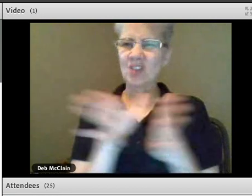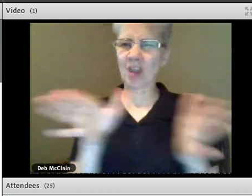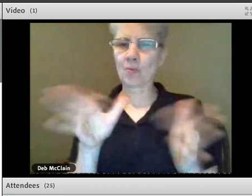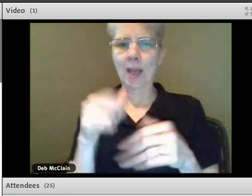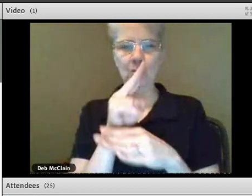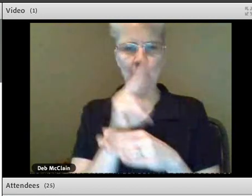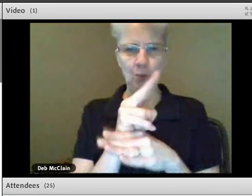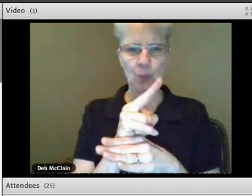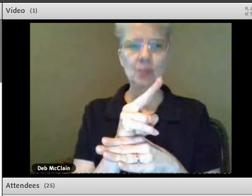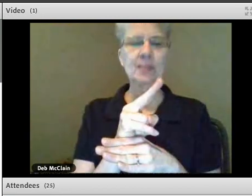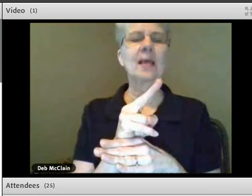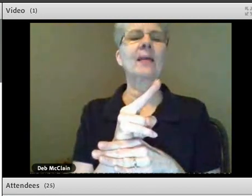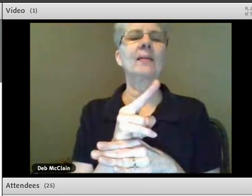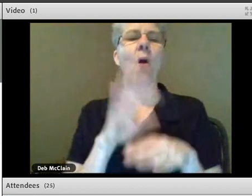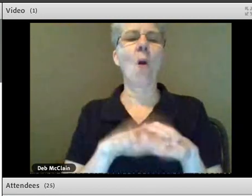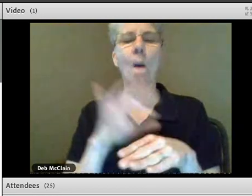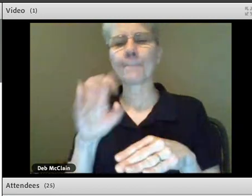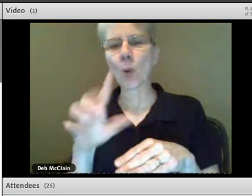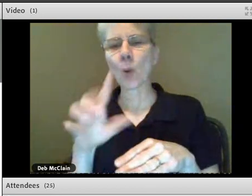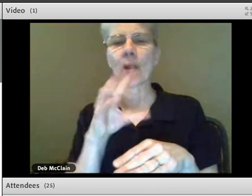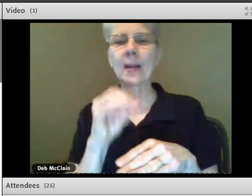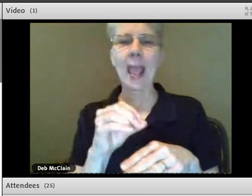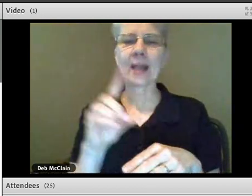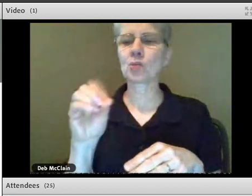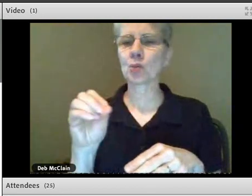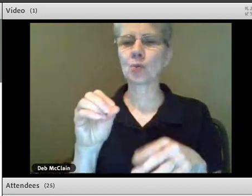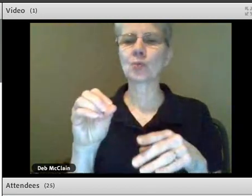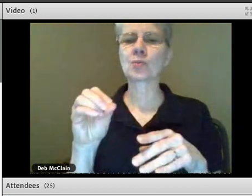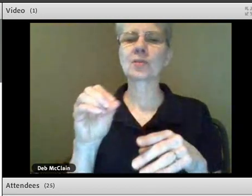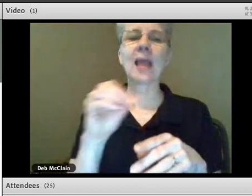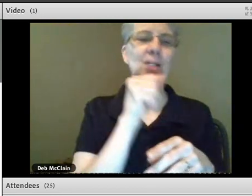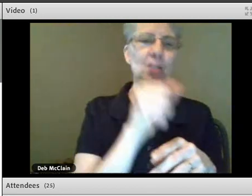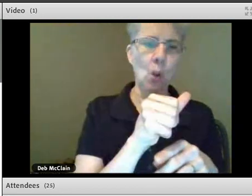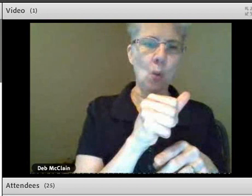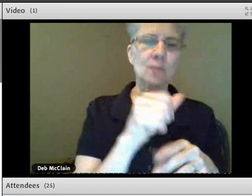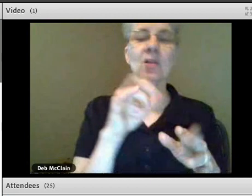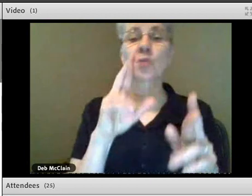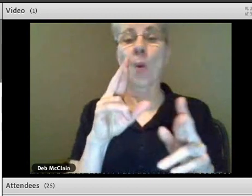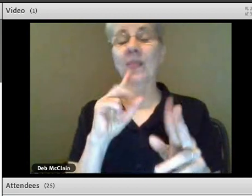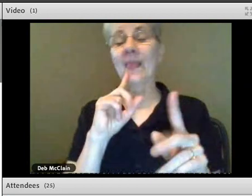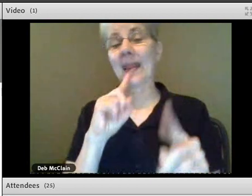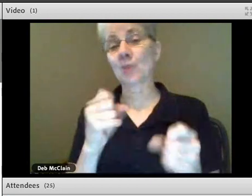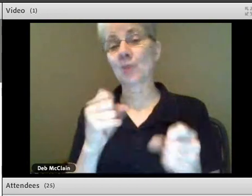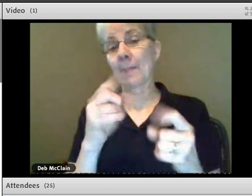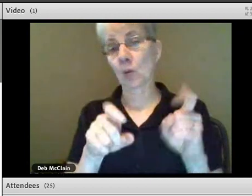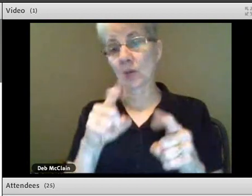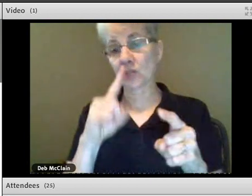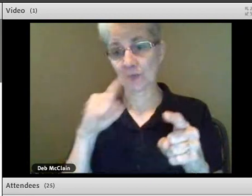how to kind of onboard and kind of the dos and don'ts. Hopefully, this answered a lot of questions for people or concerns